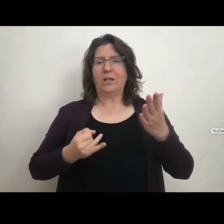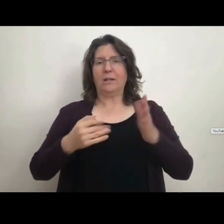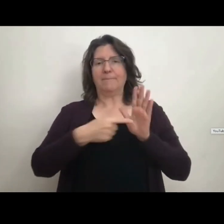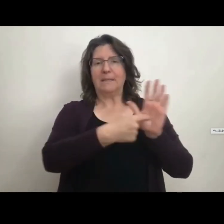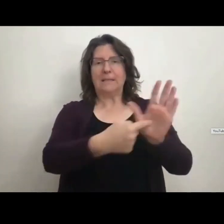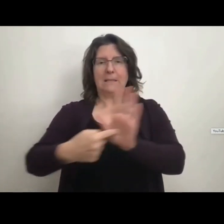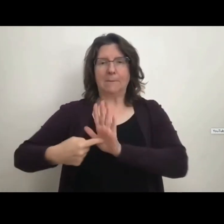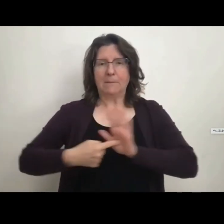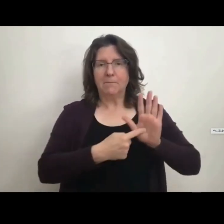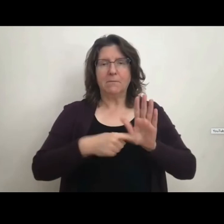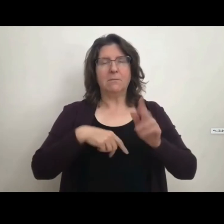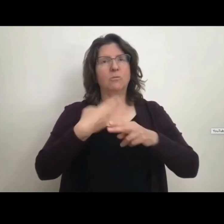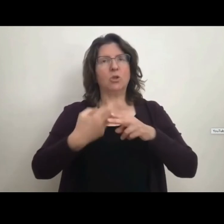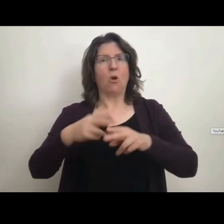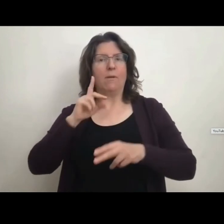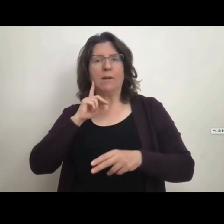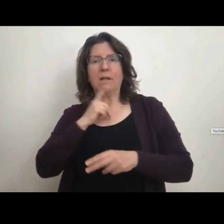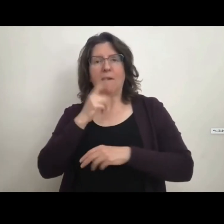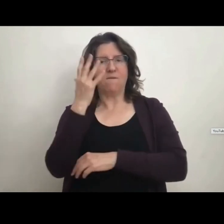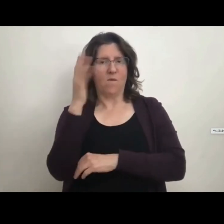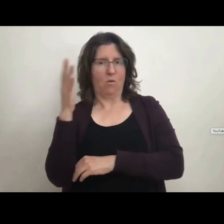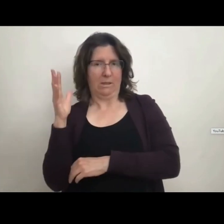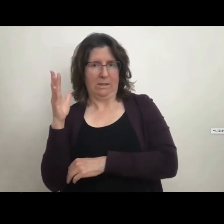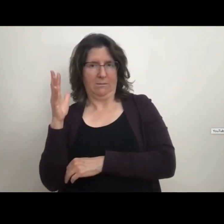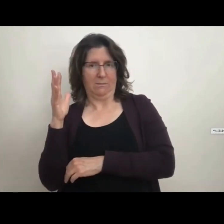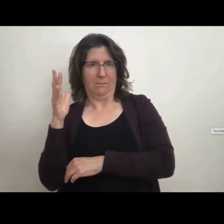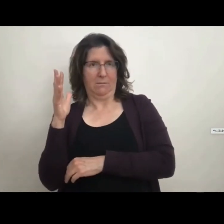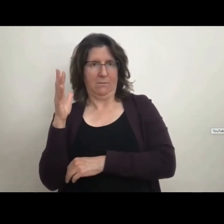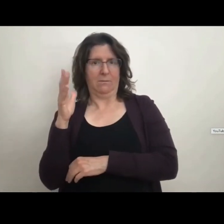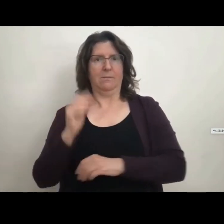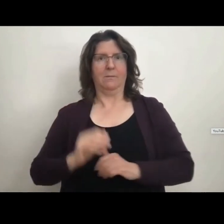Next we organized an arts installation called the "Deaf Forest."